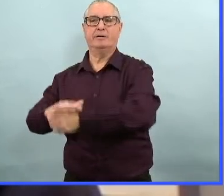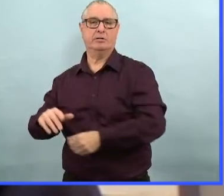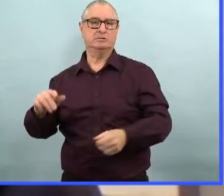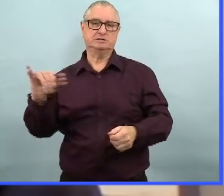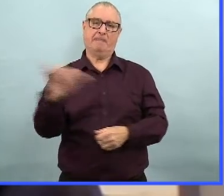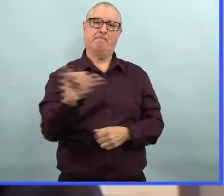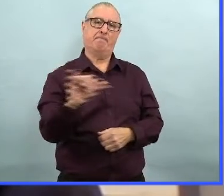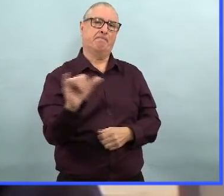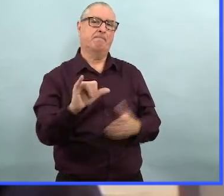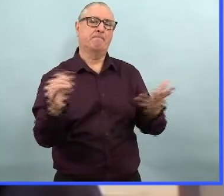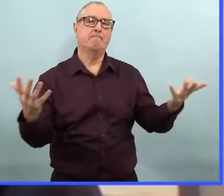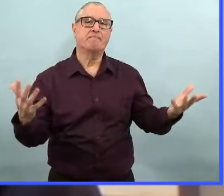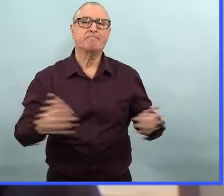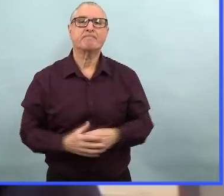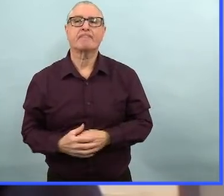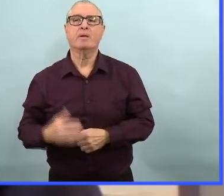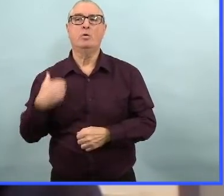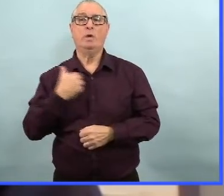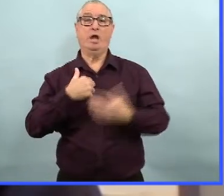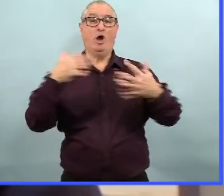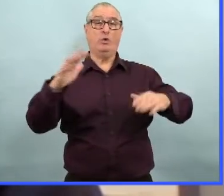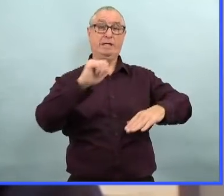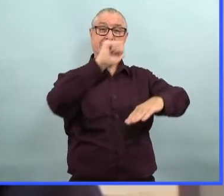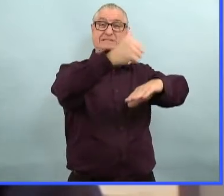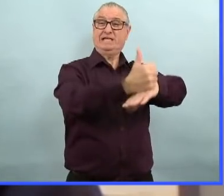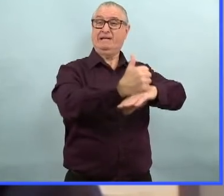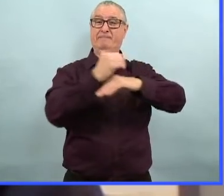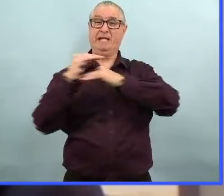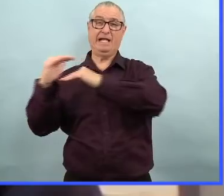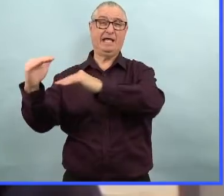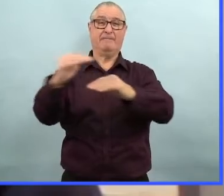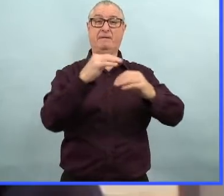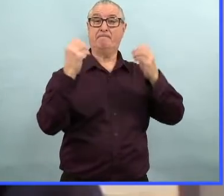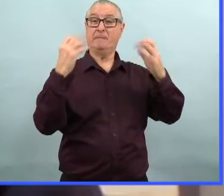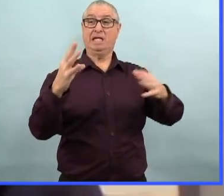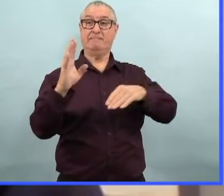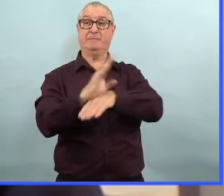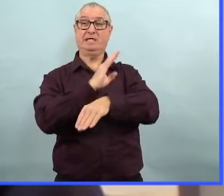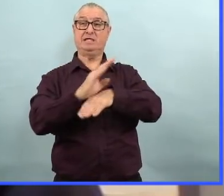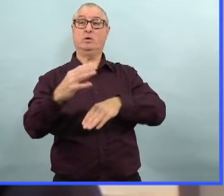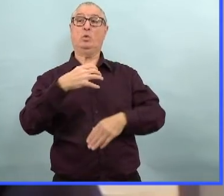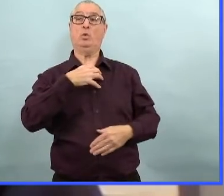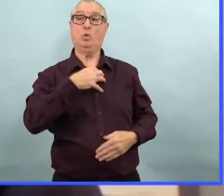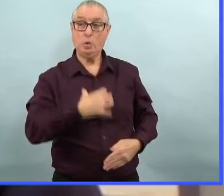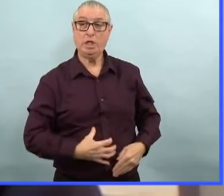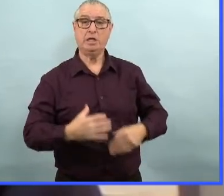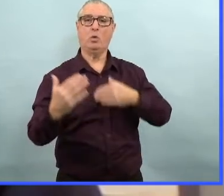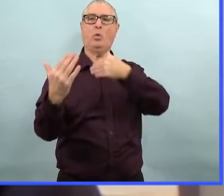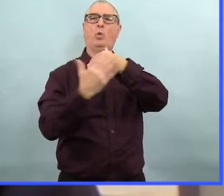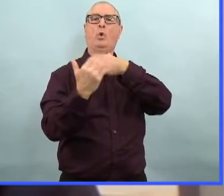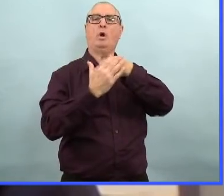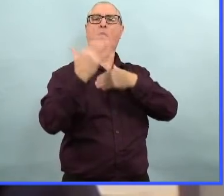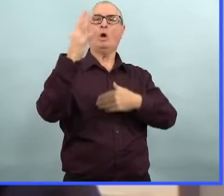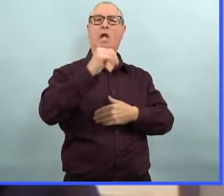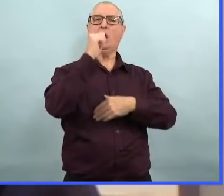put in would have liked to know them weeks earlier we just don't know so we have to deal with what we